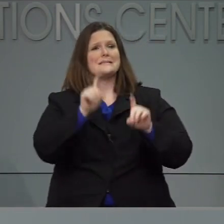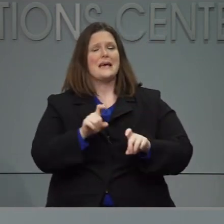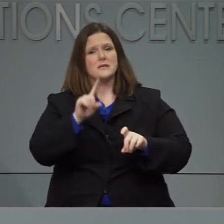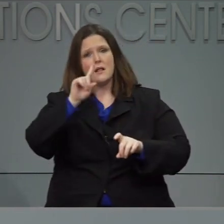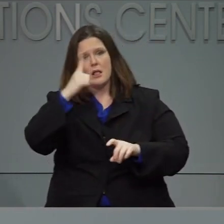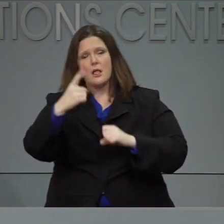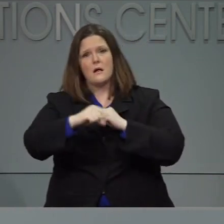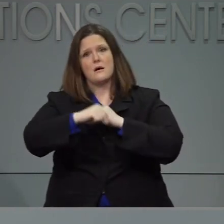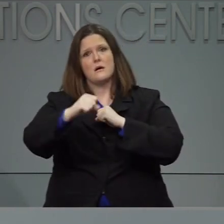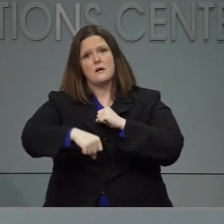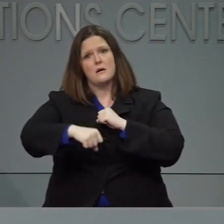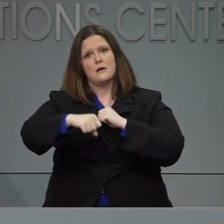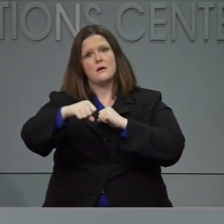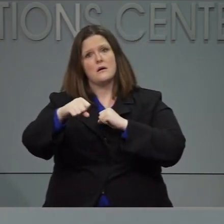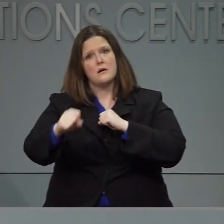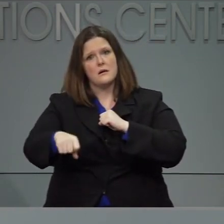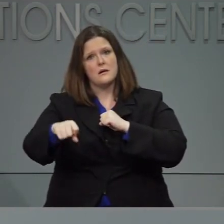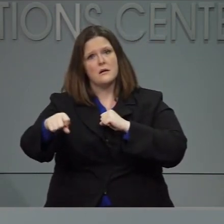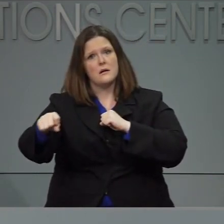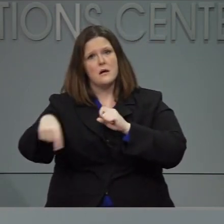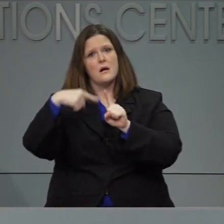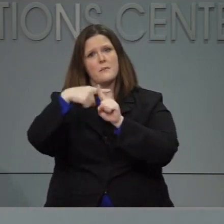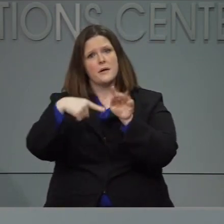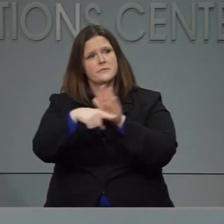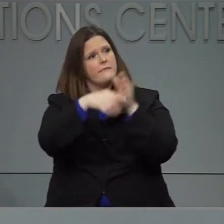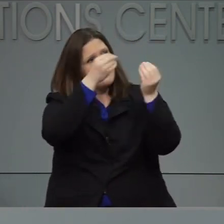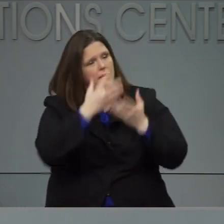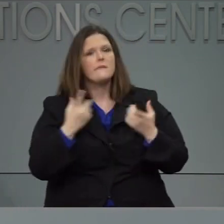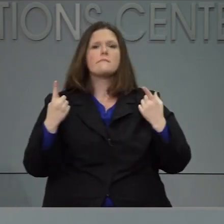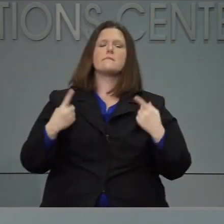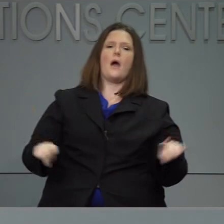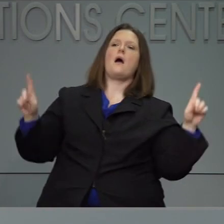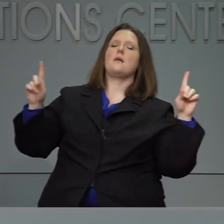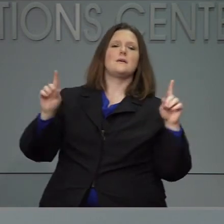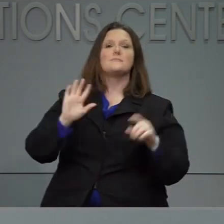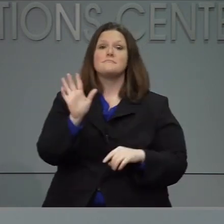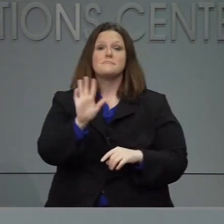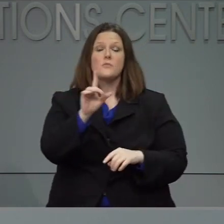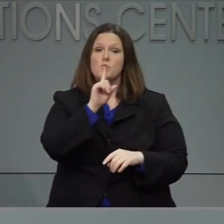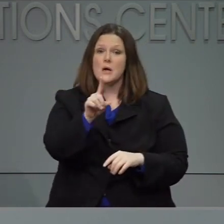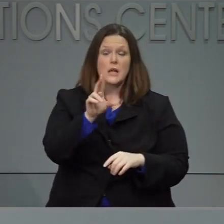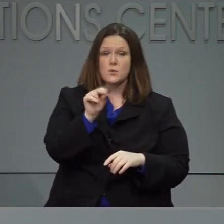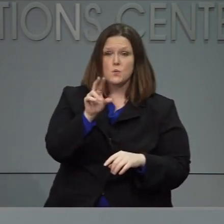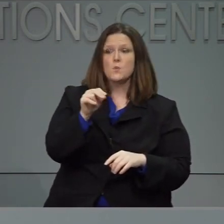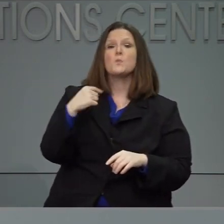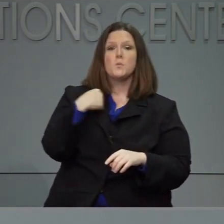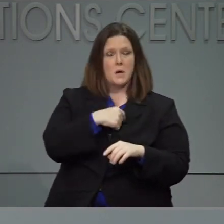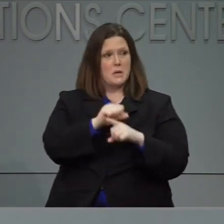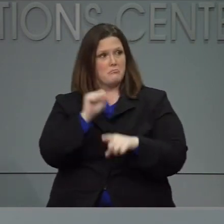WE WANT TO MAKE SURE FOLKS KNOW TESTING TURNAROUND TIMES AND RESULTS ARE COMING BACK FASTER. WE'RE NOW SEEING RESULTS AND